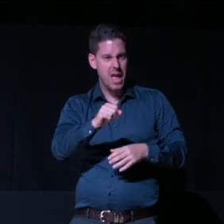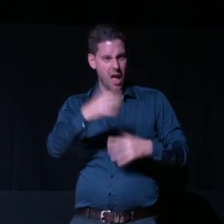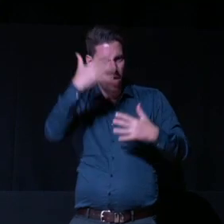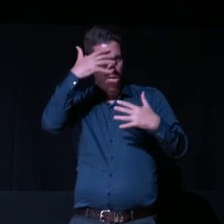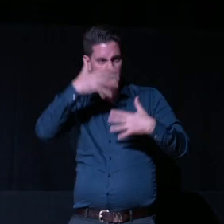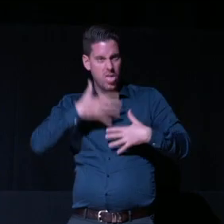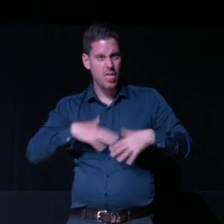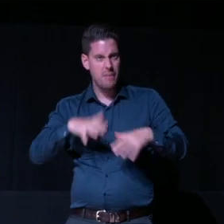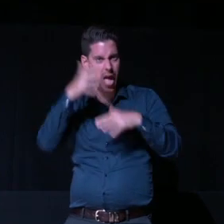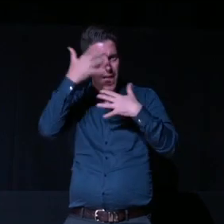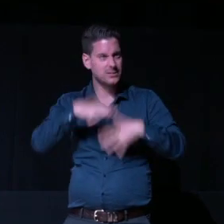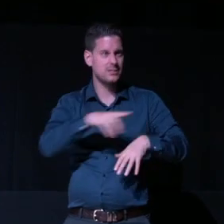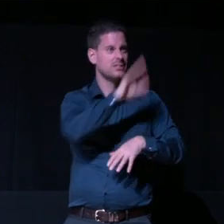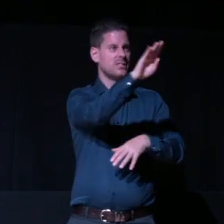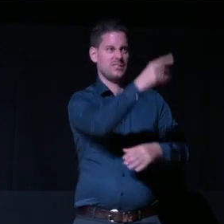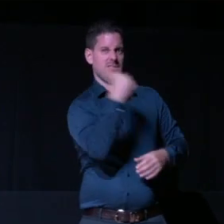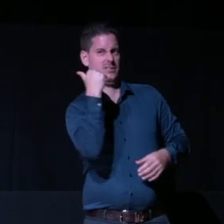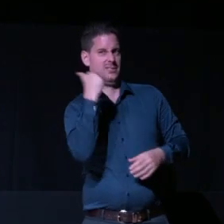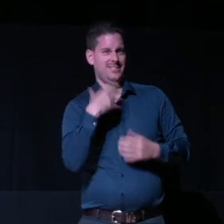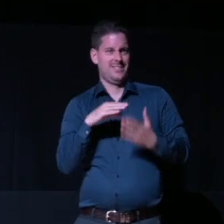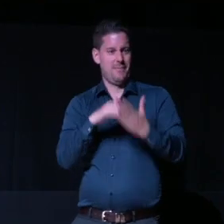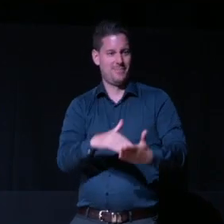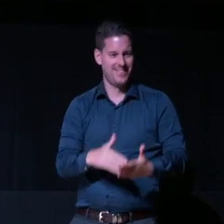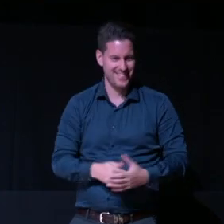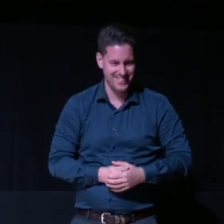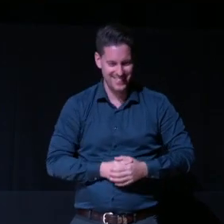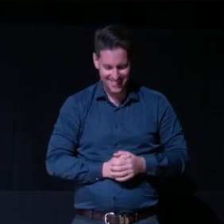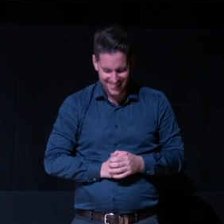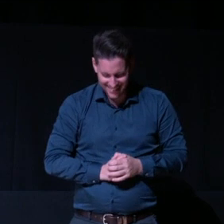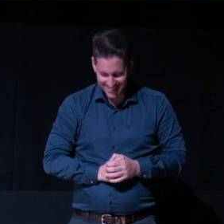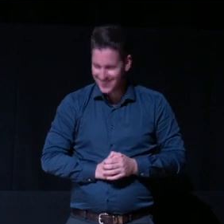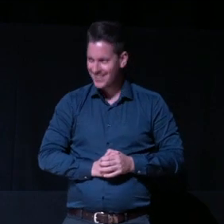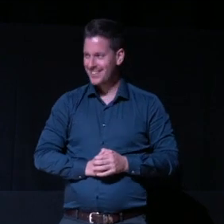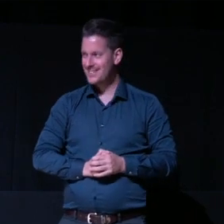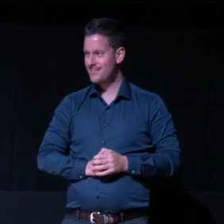And then I can still remember